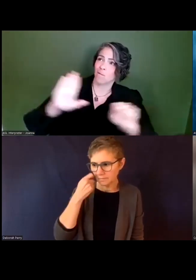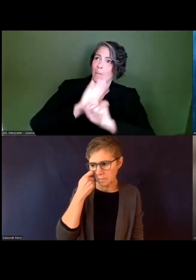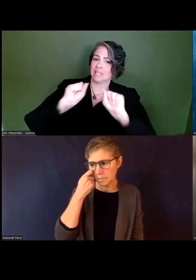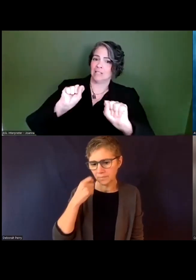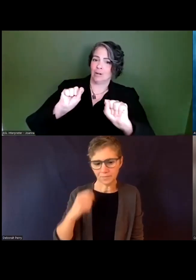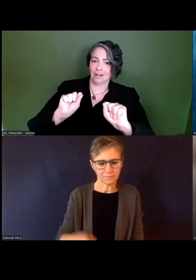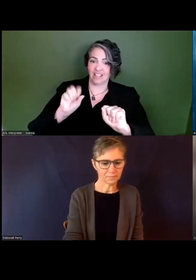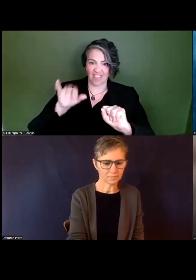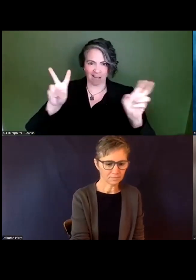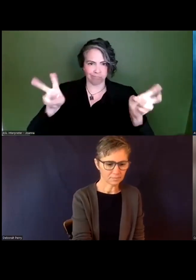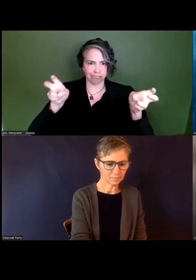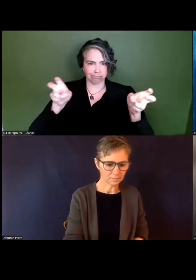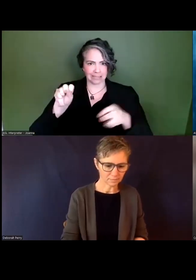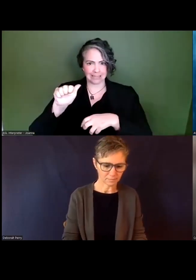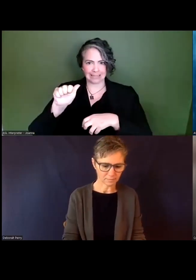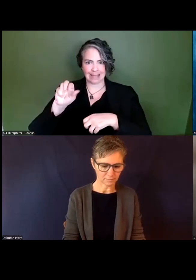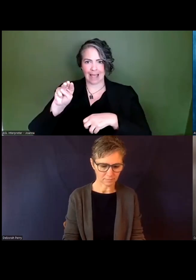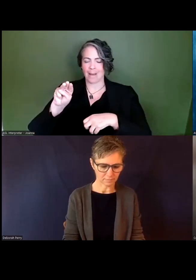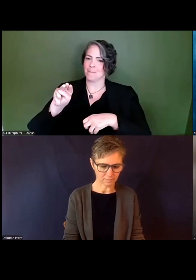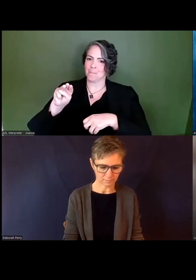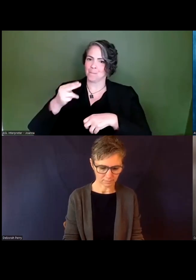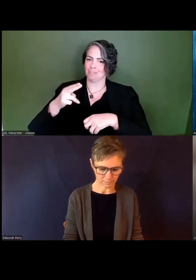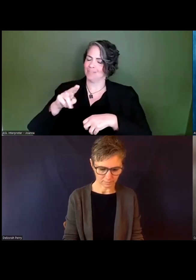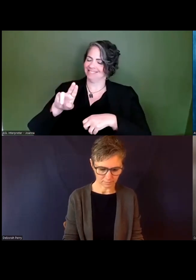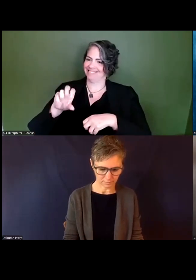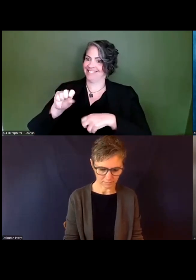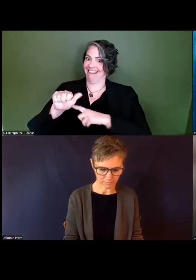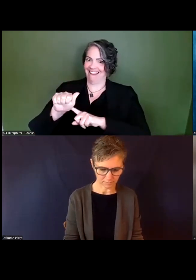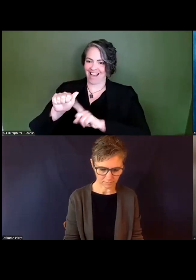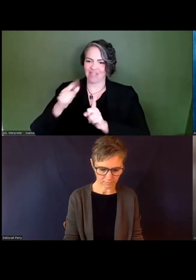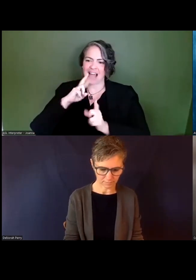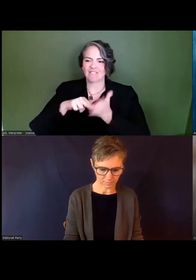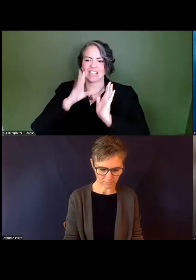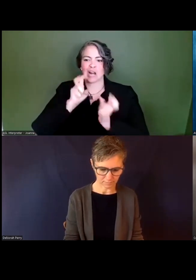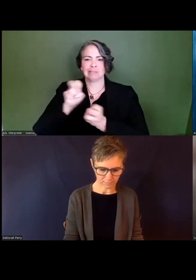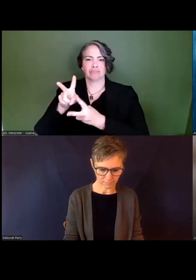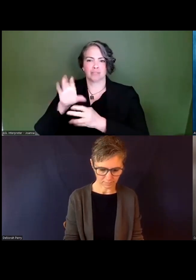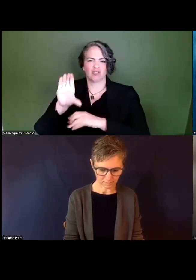about that definition, and I just put it in the chat, is that it doesn't say anything